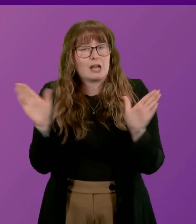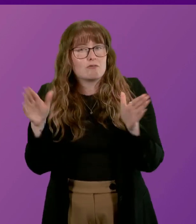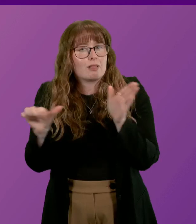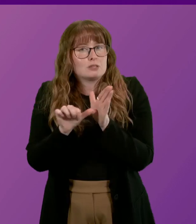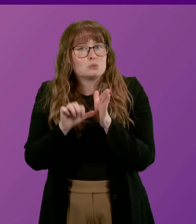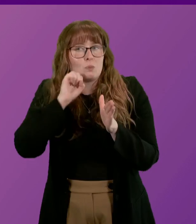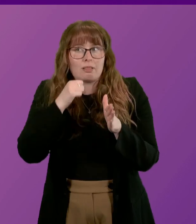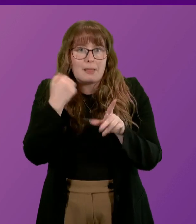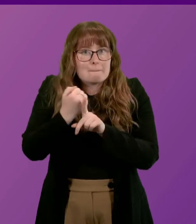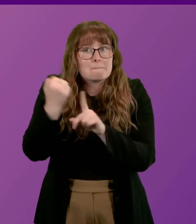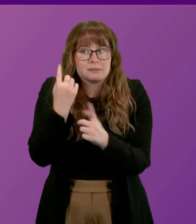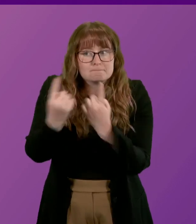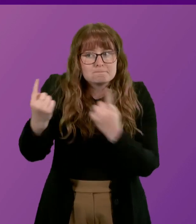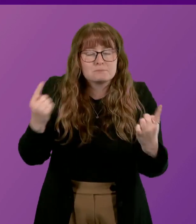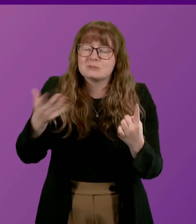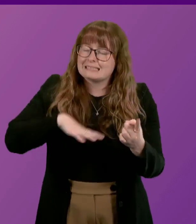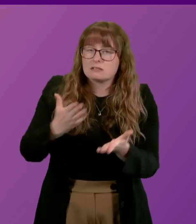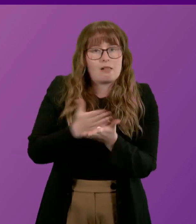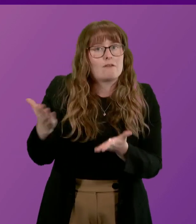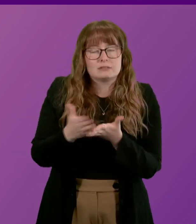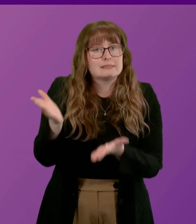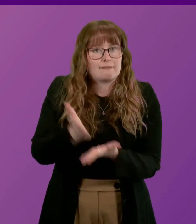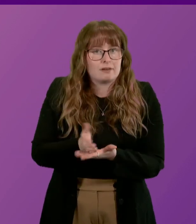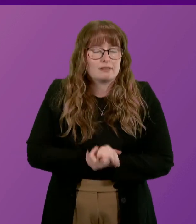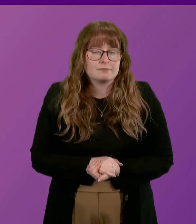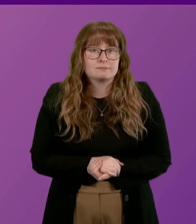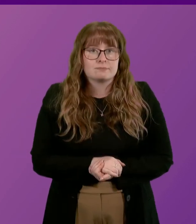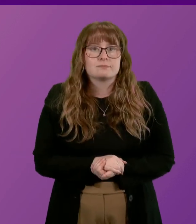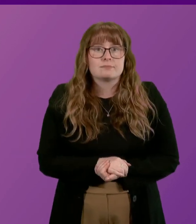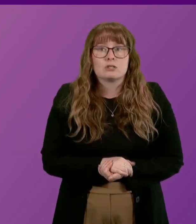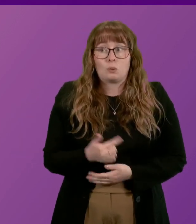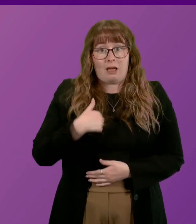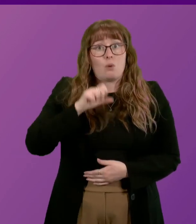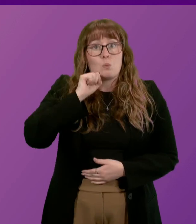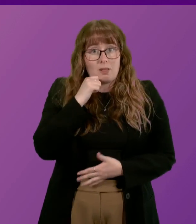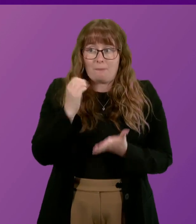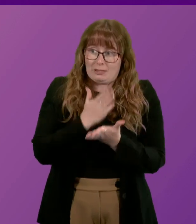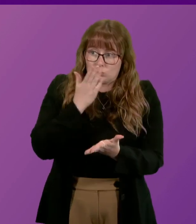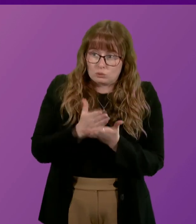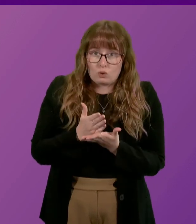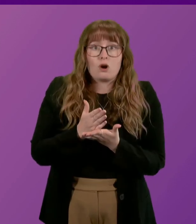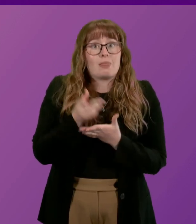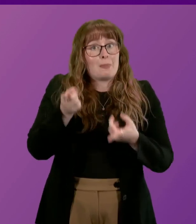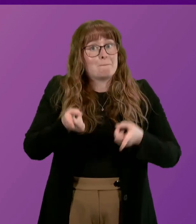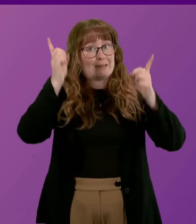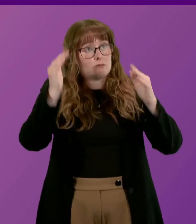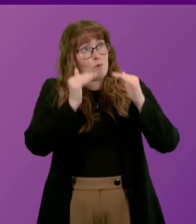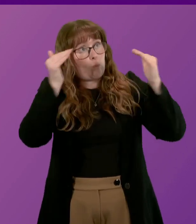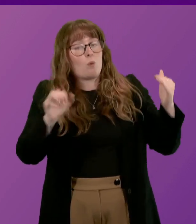individuals would benefit from clarity. I will ensure that the minister gets in touch with Mr